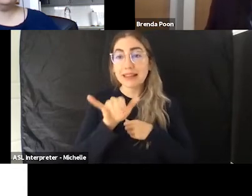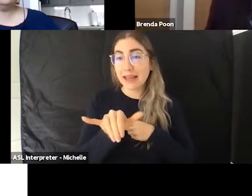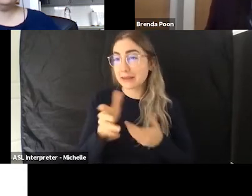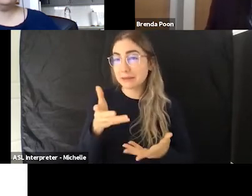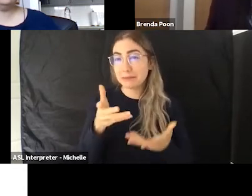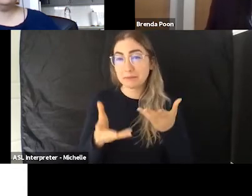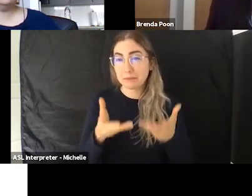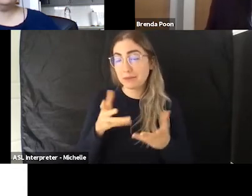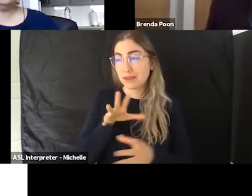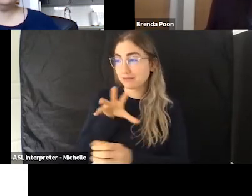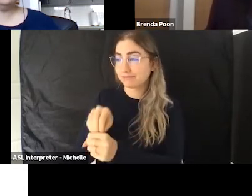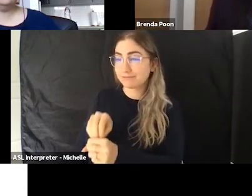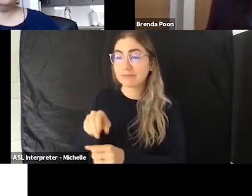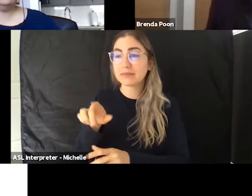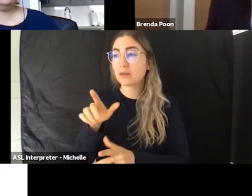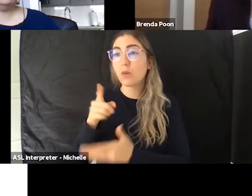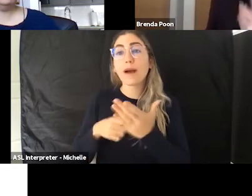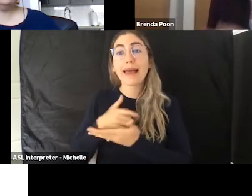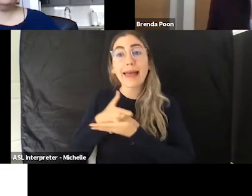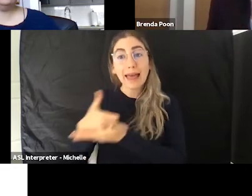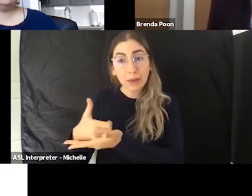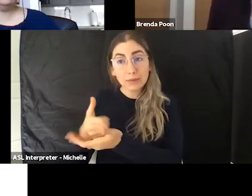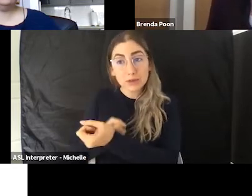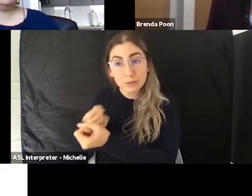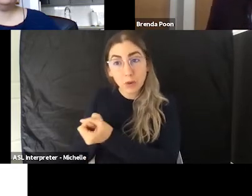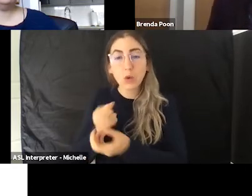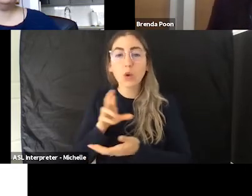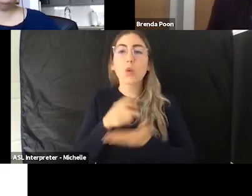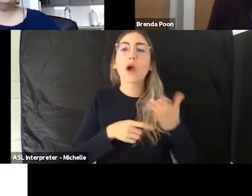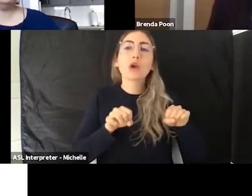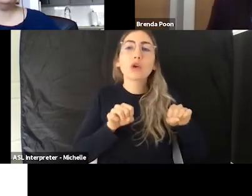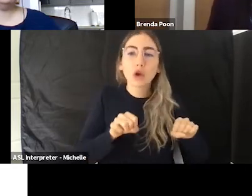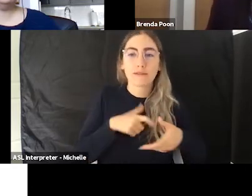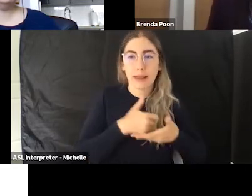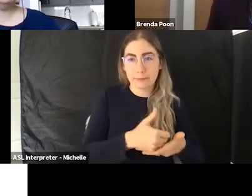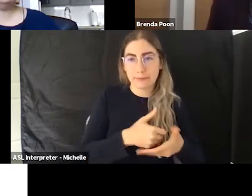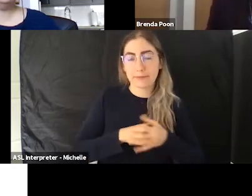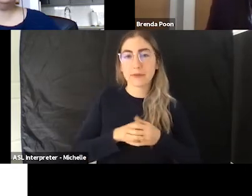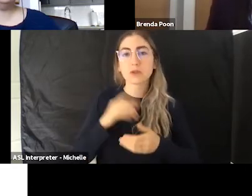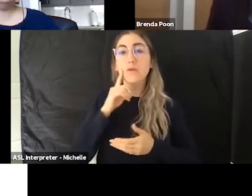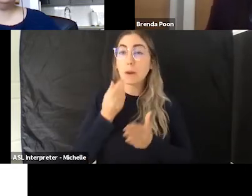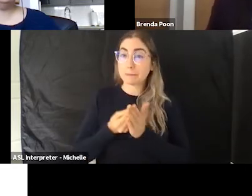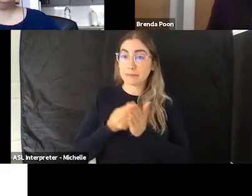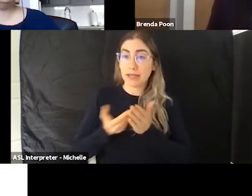FALLS INTO THE CATEGORY OF THOSE THINGS THAT HELP RESPONDENTS AS WELL AS THOSE THINGS THAT COULD HAVE HELPED AS WELL AS THOSE THINGS THAT COULD HAVE HELPED